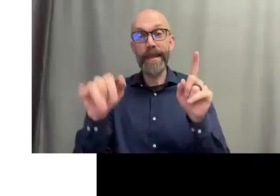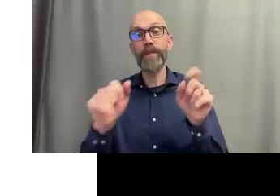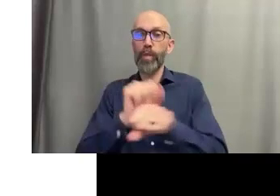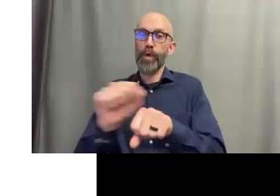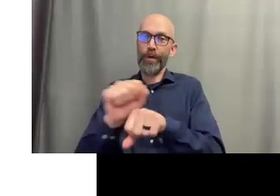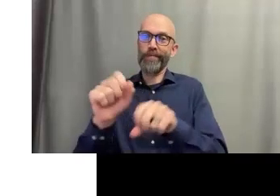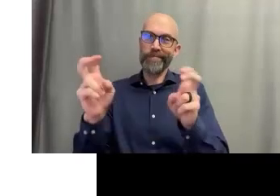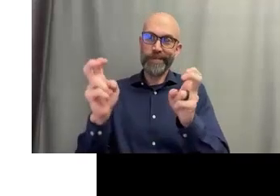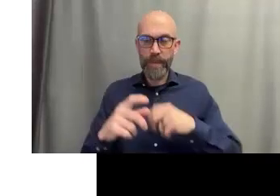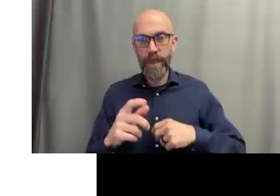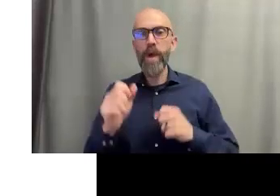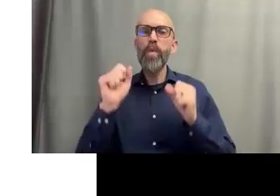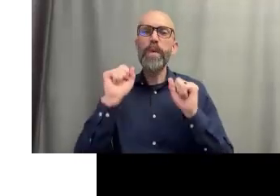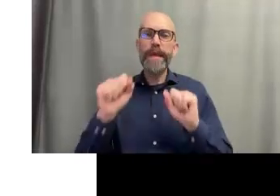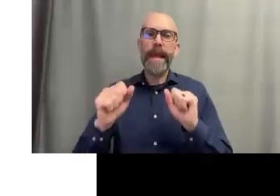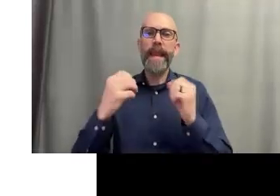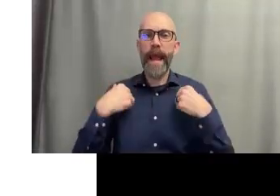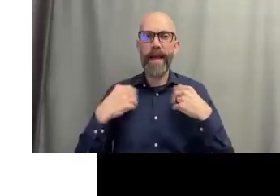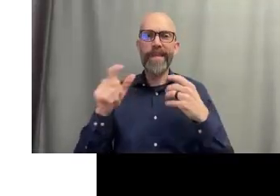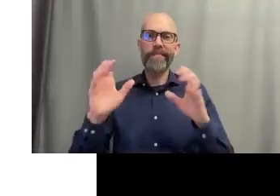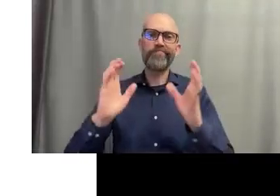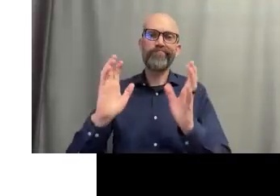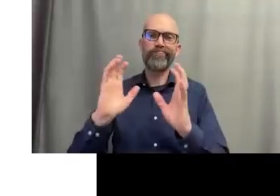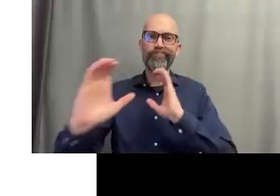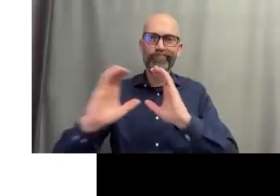that we could have, if you know, you're interested,